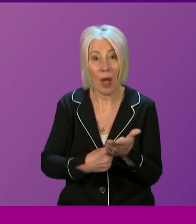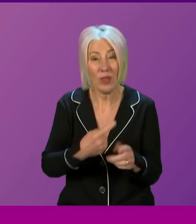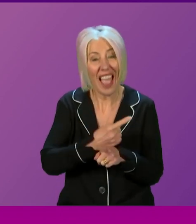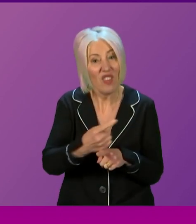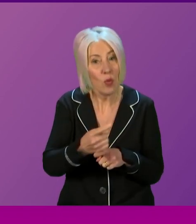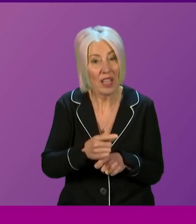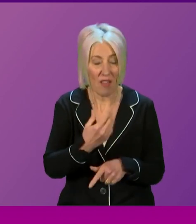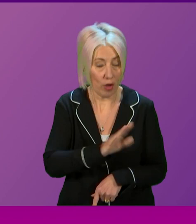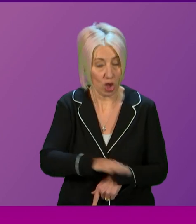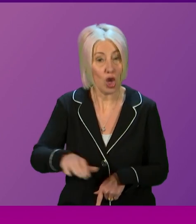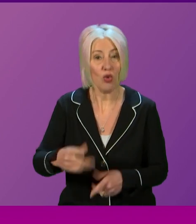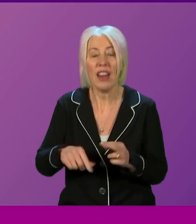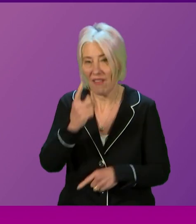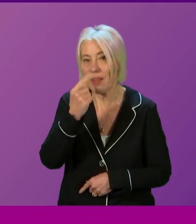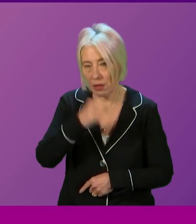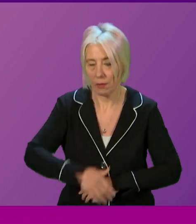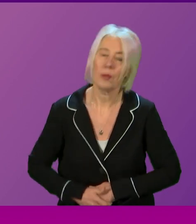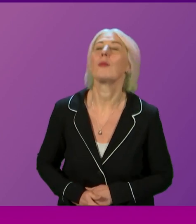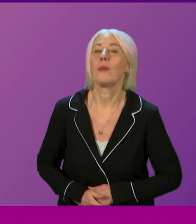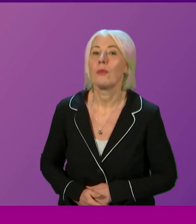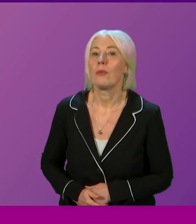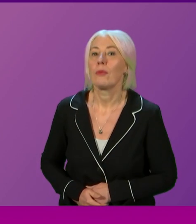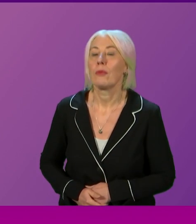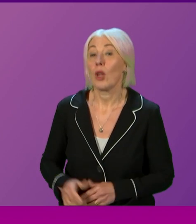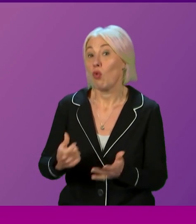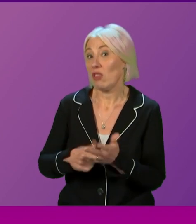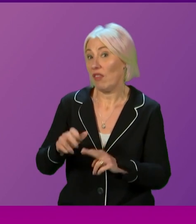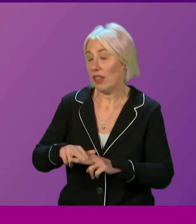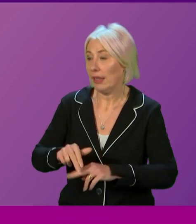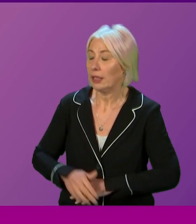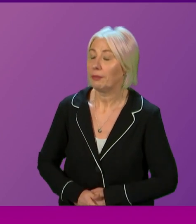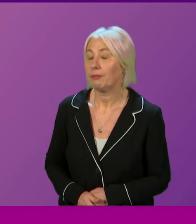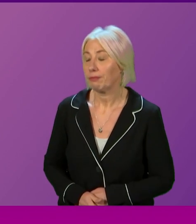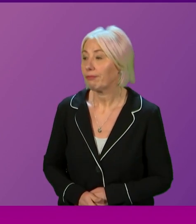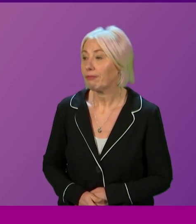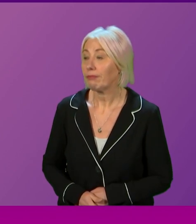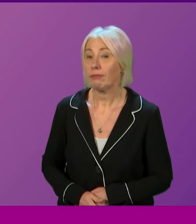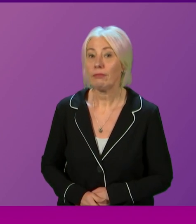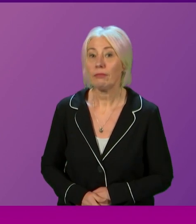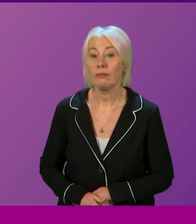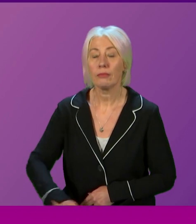Rhys Bonner has been described as a “gentle giant” by his mum Steph.